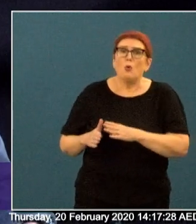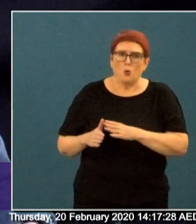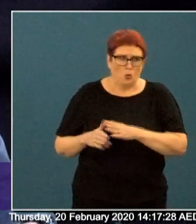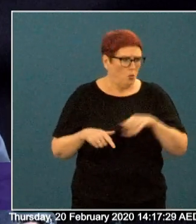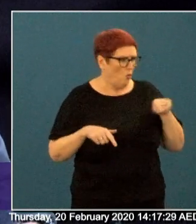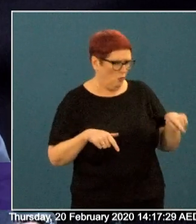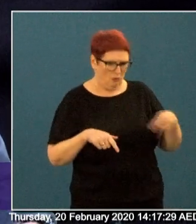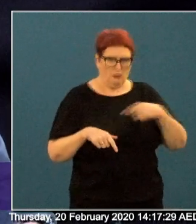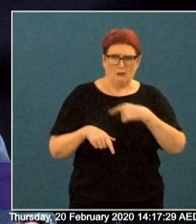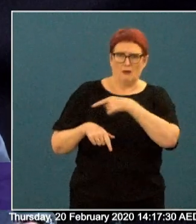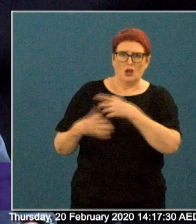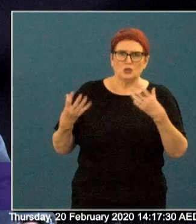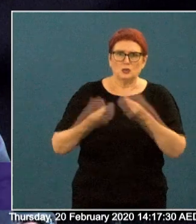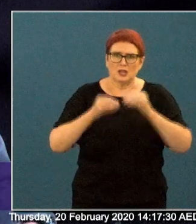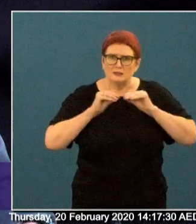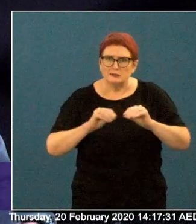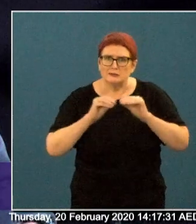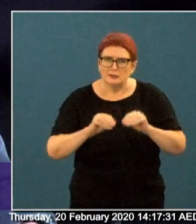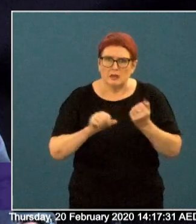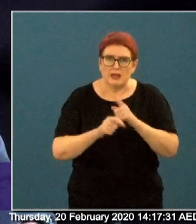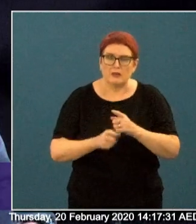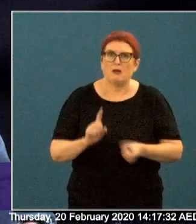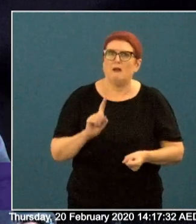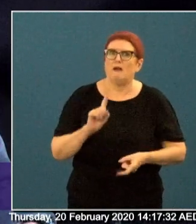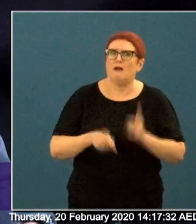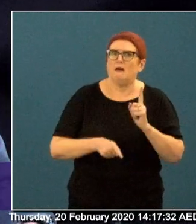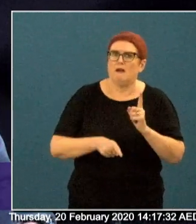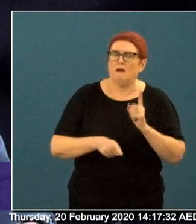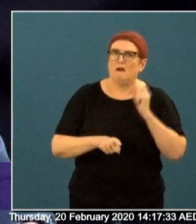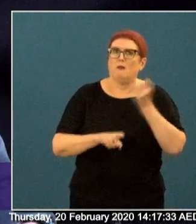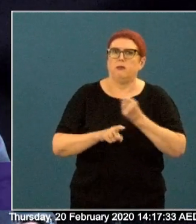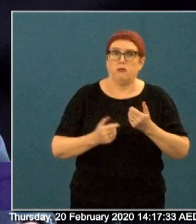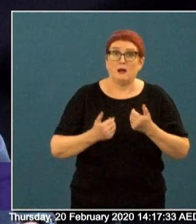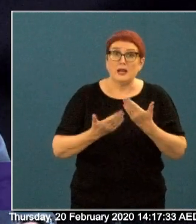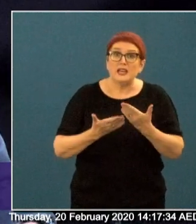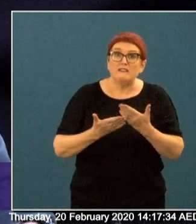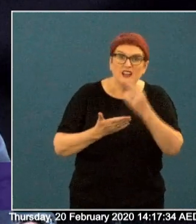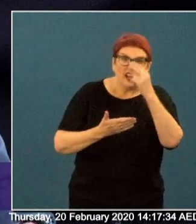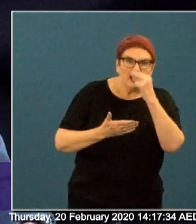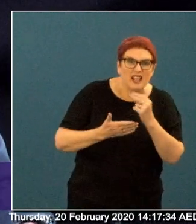and to enthuse young future doctors with a willingness